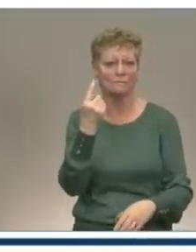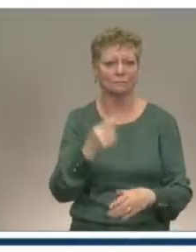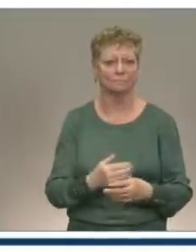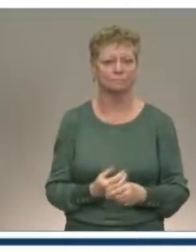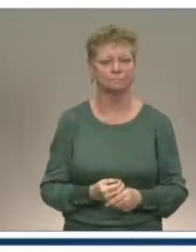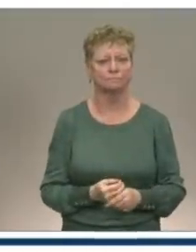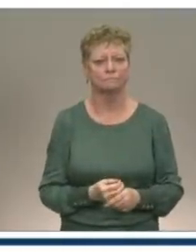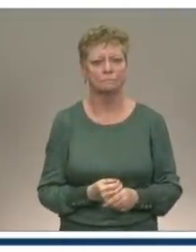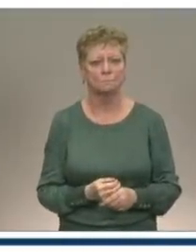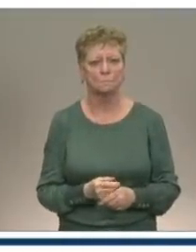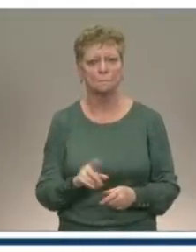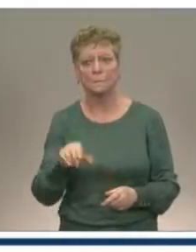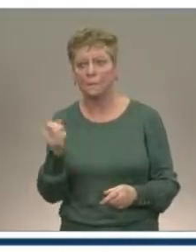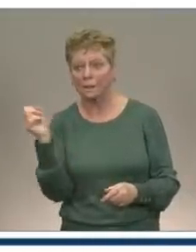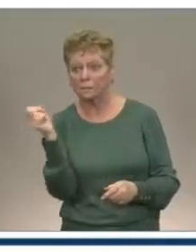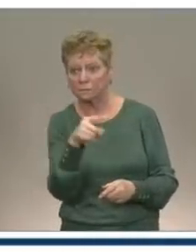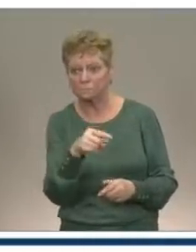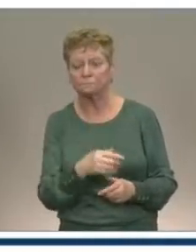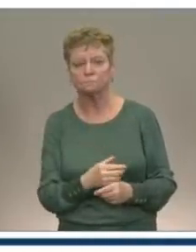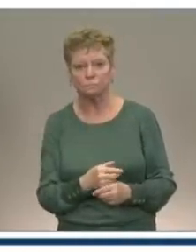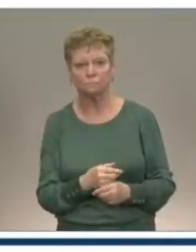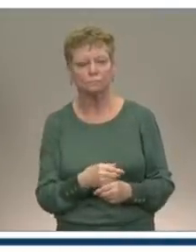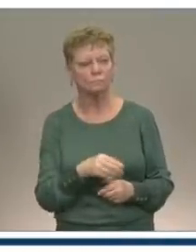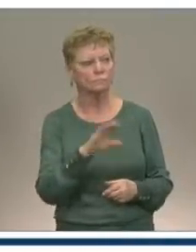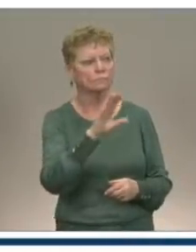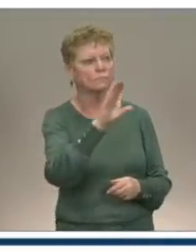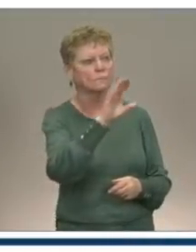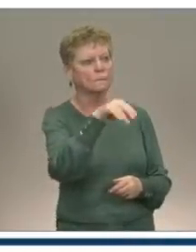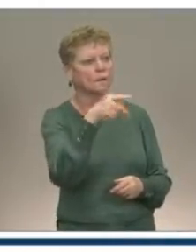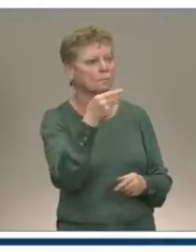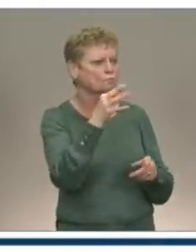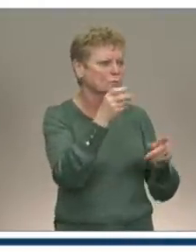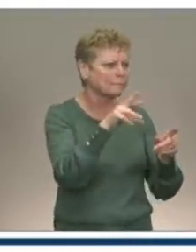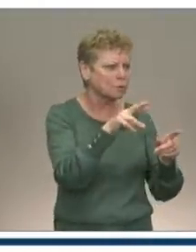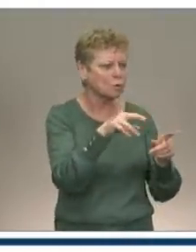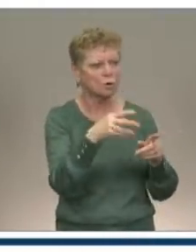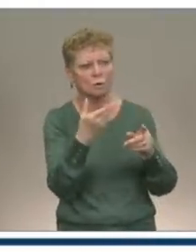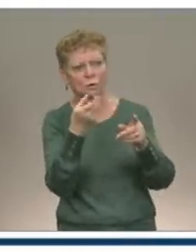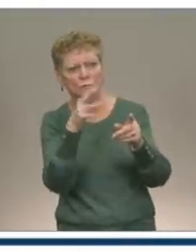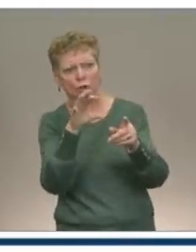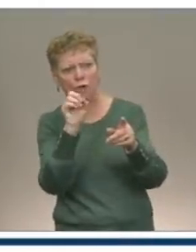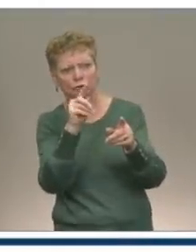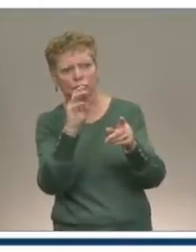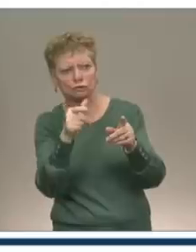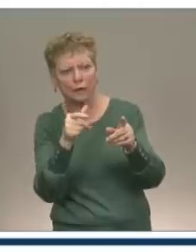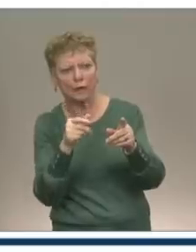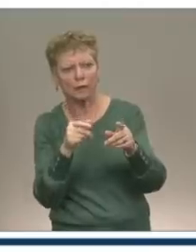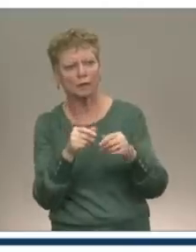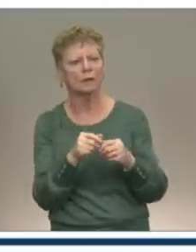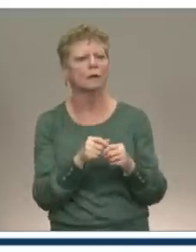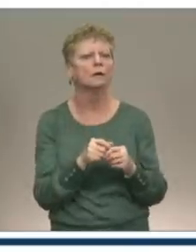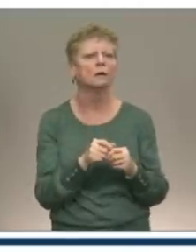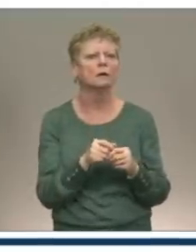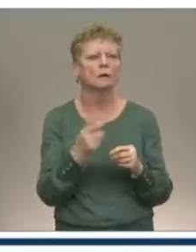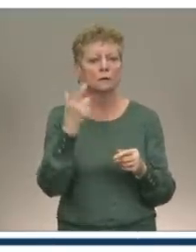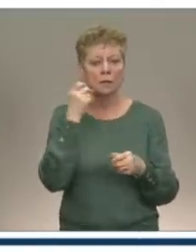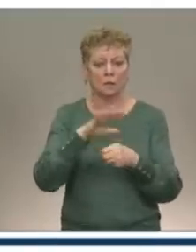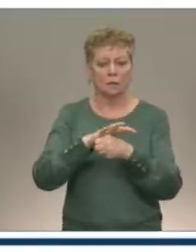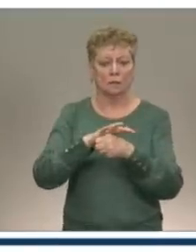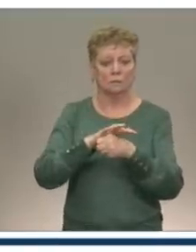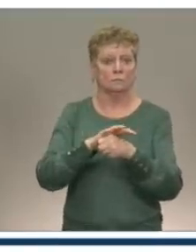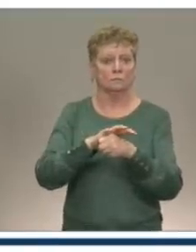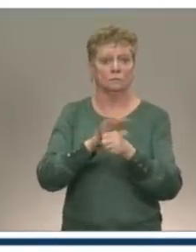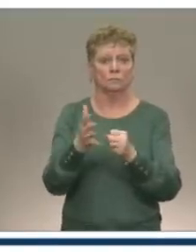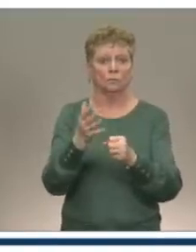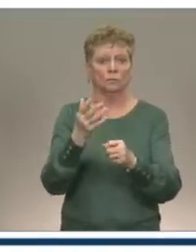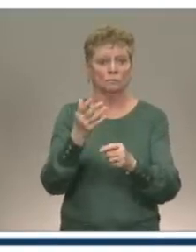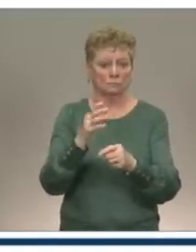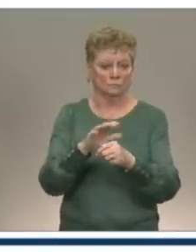yes i do premier houston or dr strang why is the jansen covet 19 vaccine not being made available